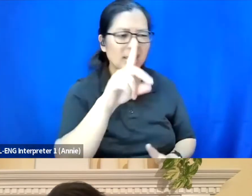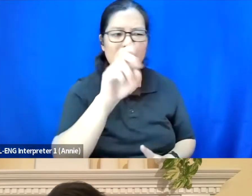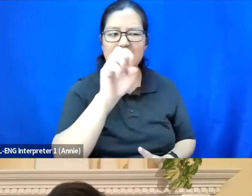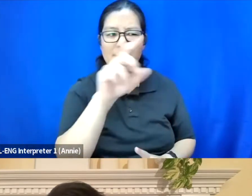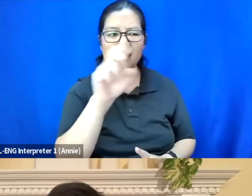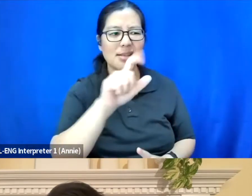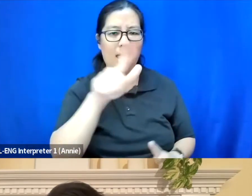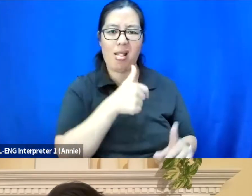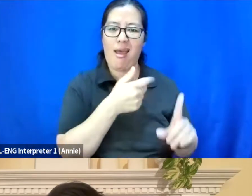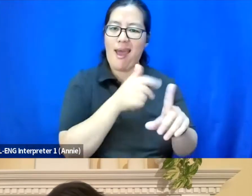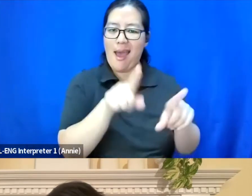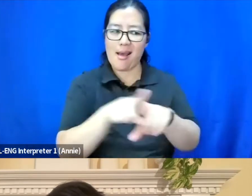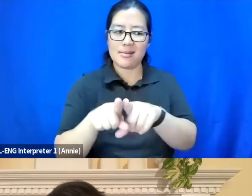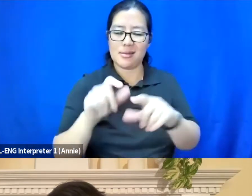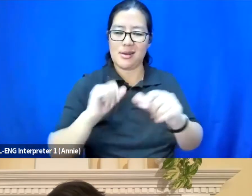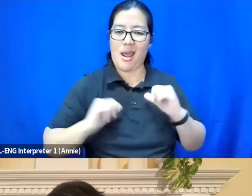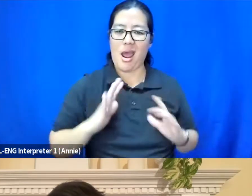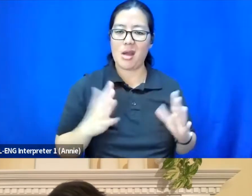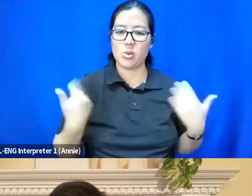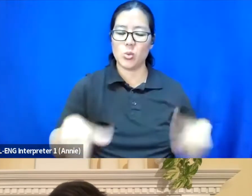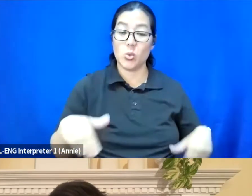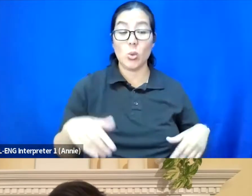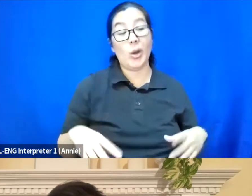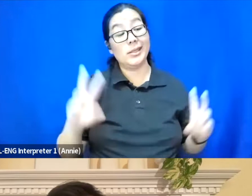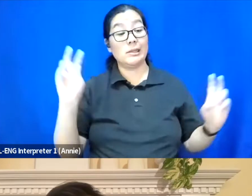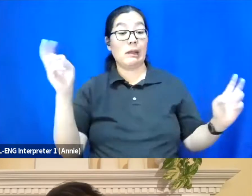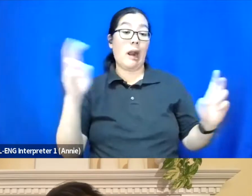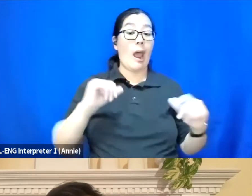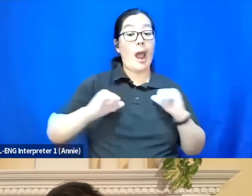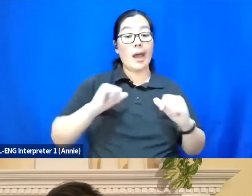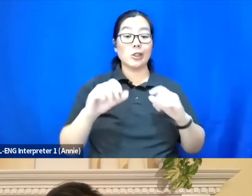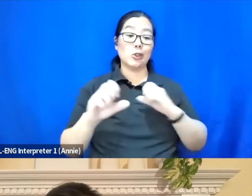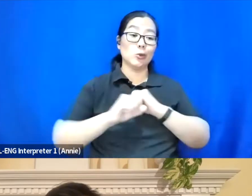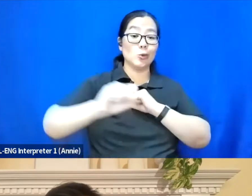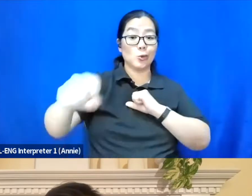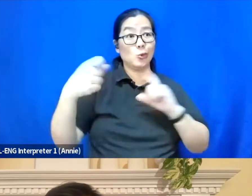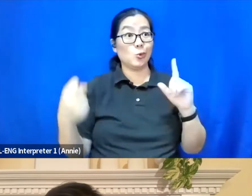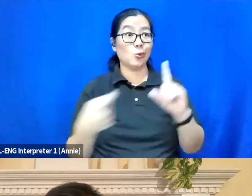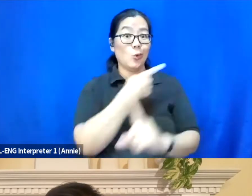You know, the challenge! What is it like to be quadriplegic?